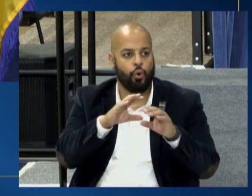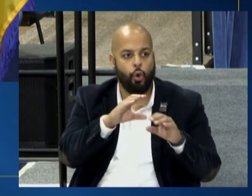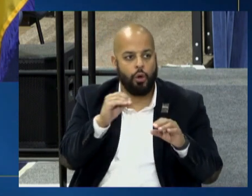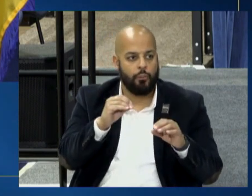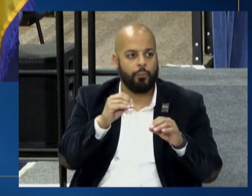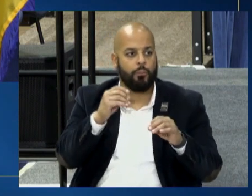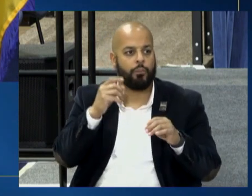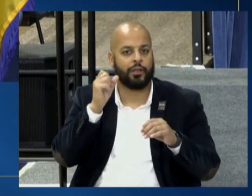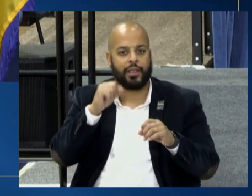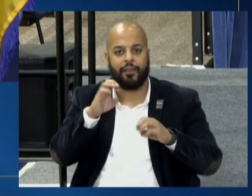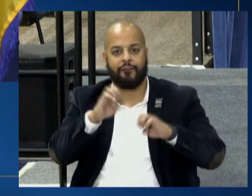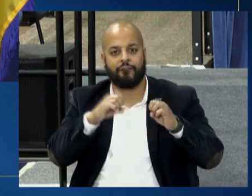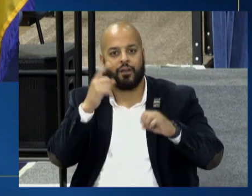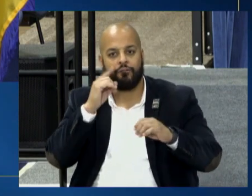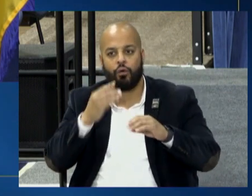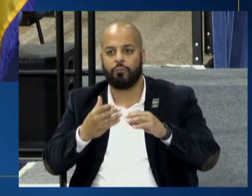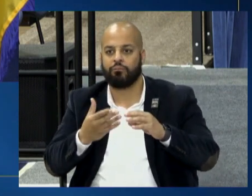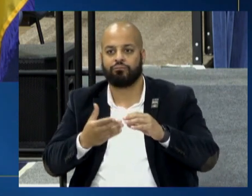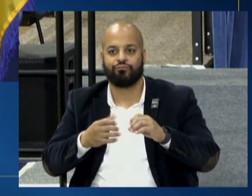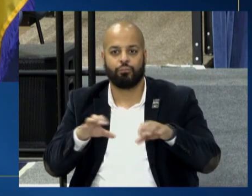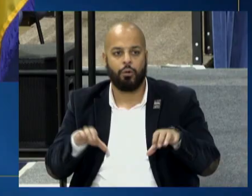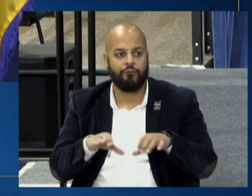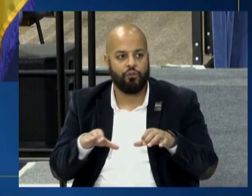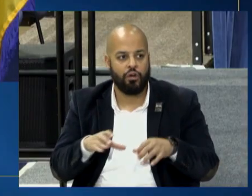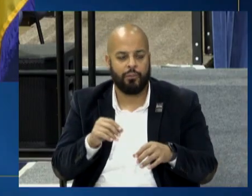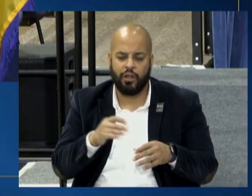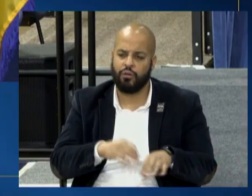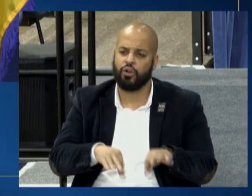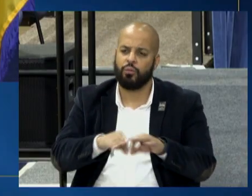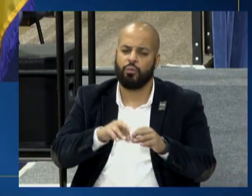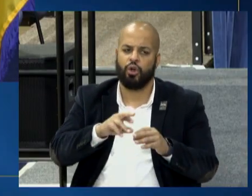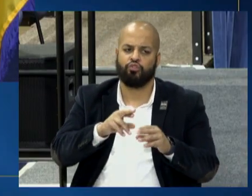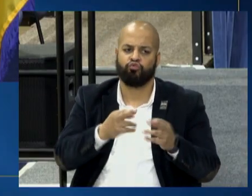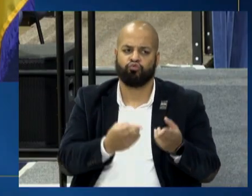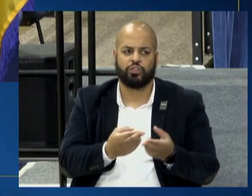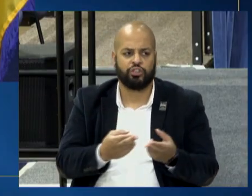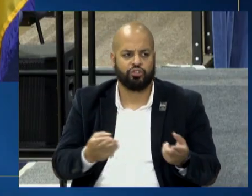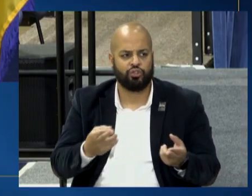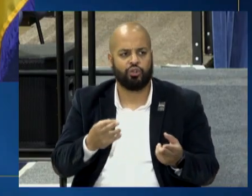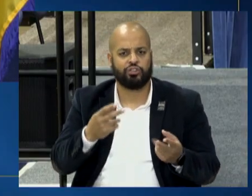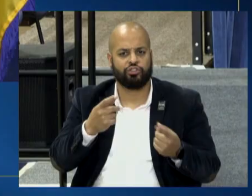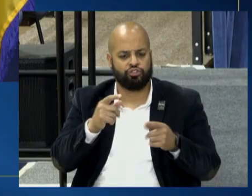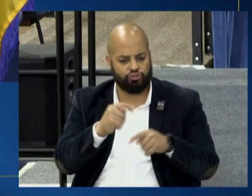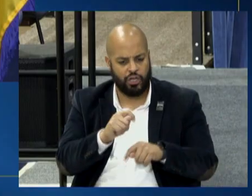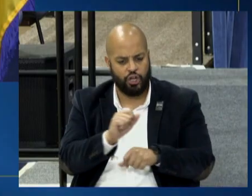and can be an important resource for participants in our models working to transform care delivery.